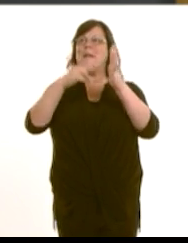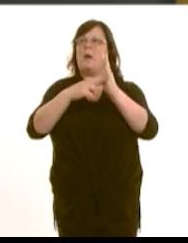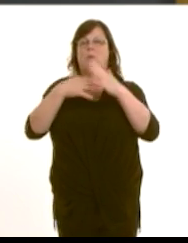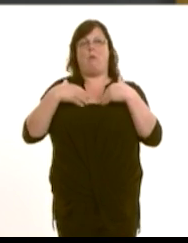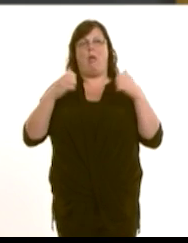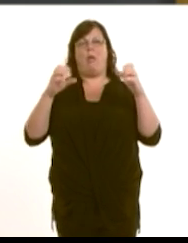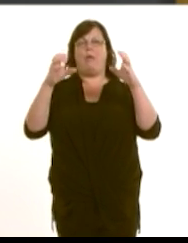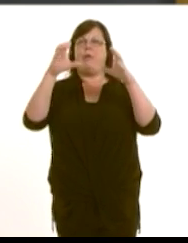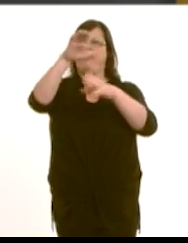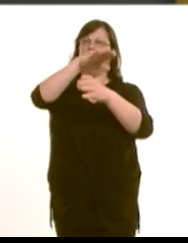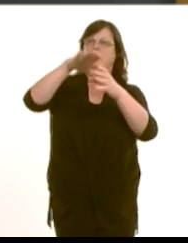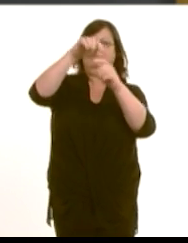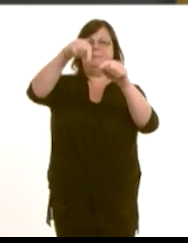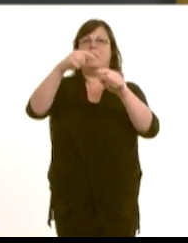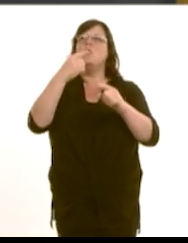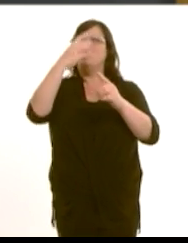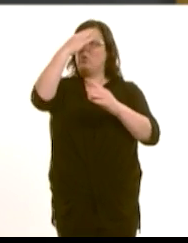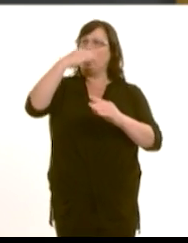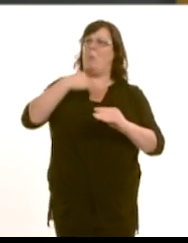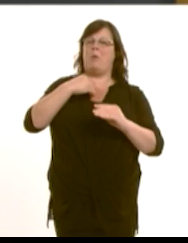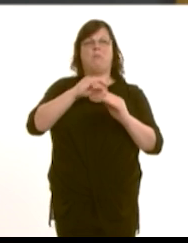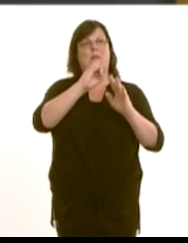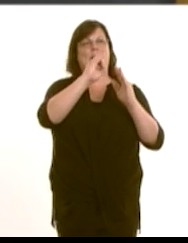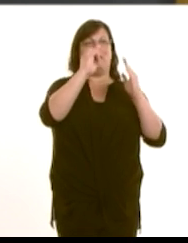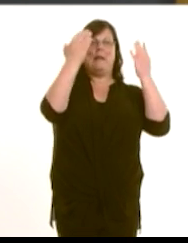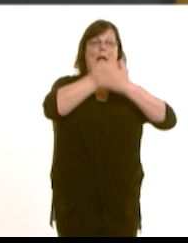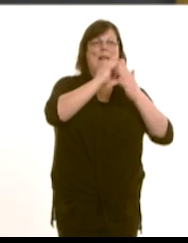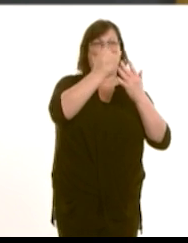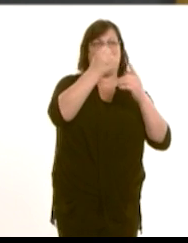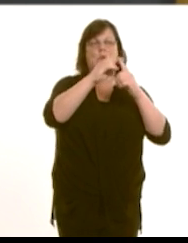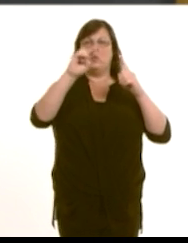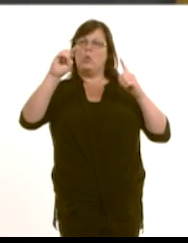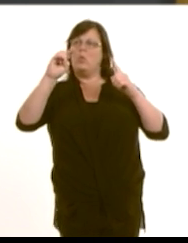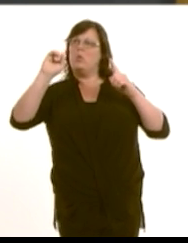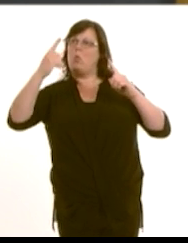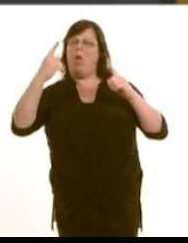between the hours of six oíclock and 12 oíclock at night in Newtown, there is no GP or primary